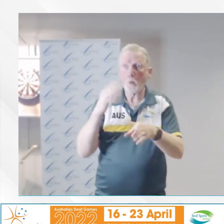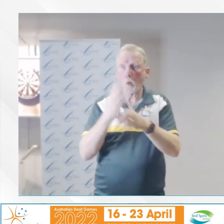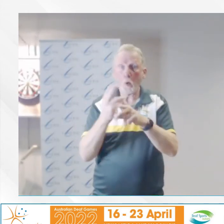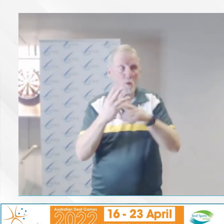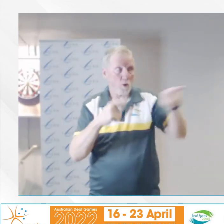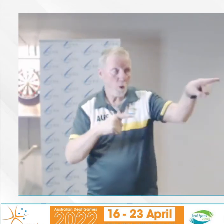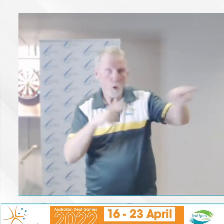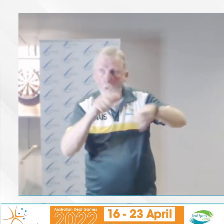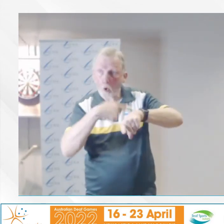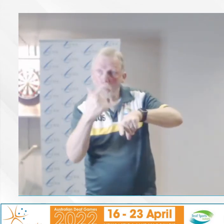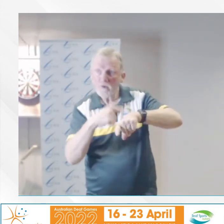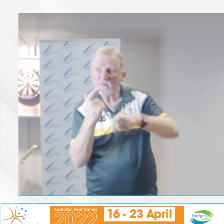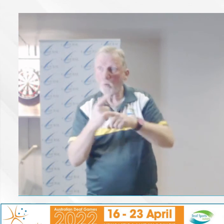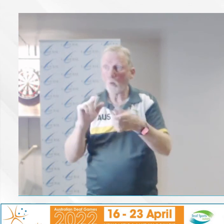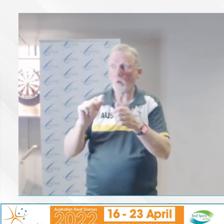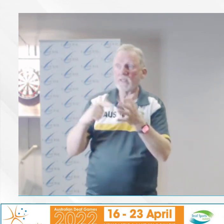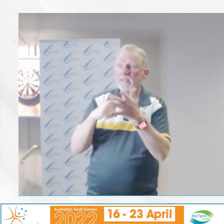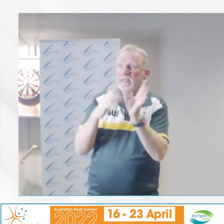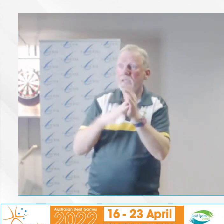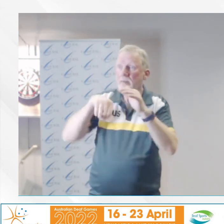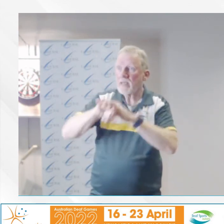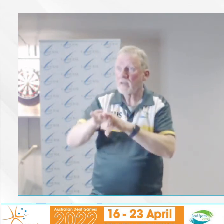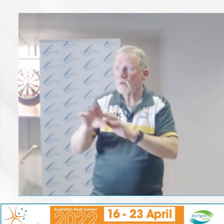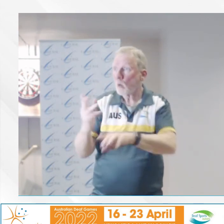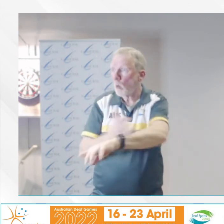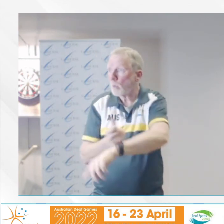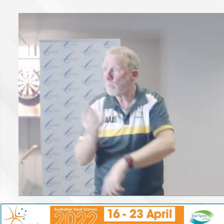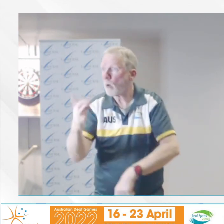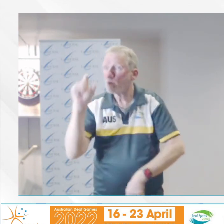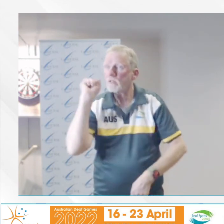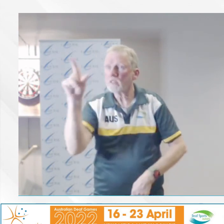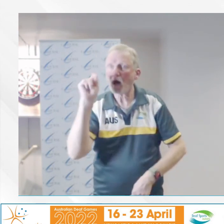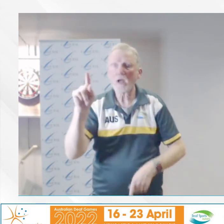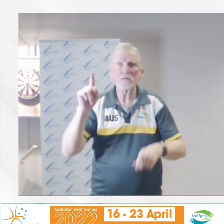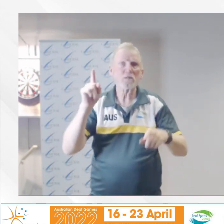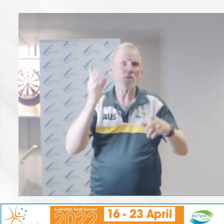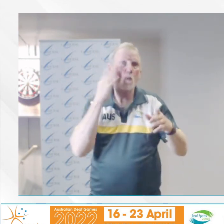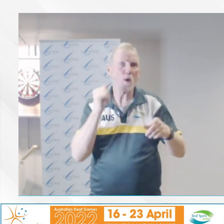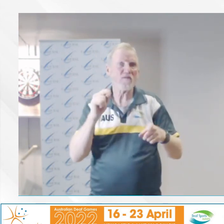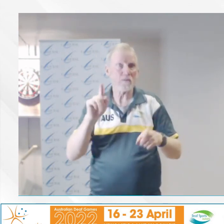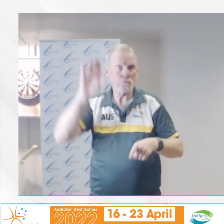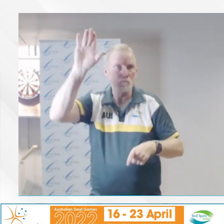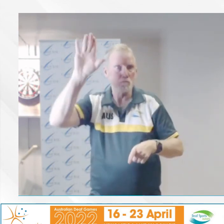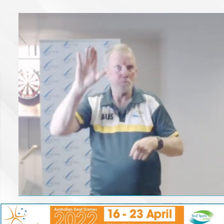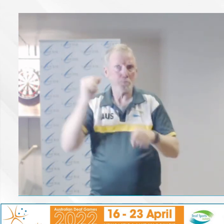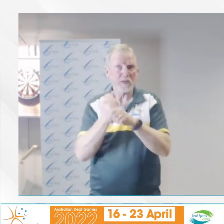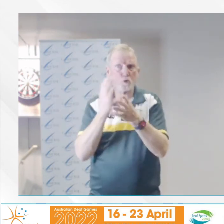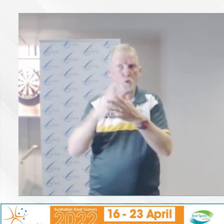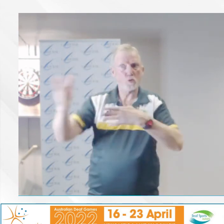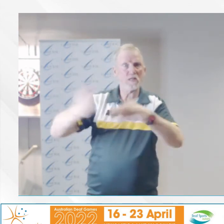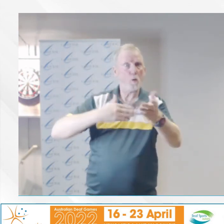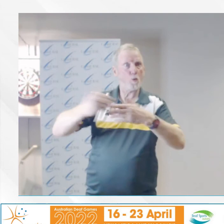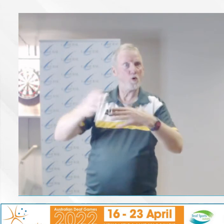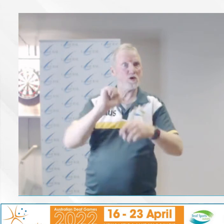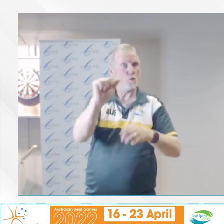only the sports but if you do want to talk about the sports you speak to lauren or to gary or to